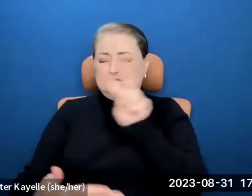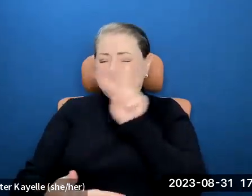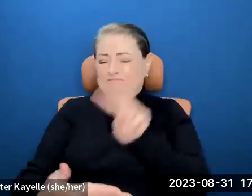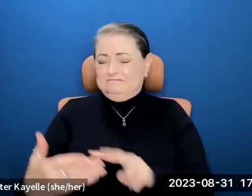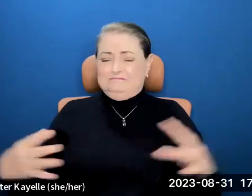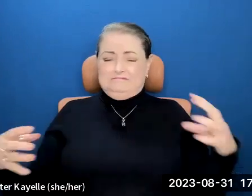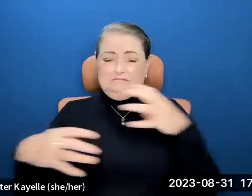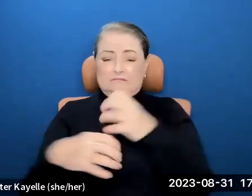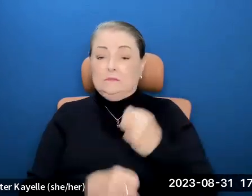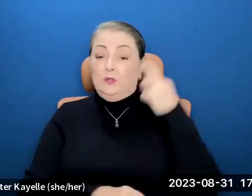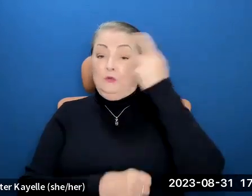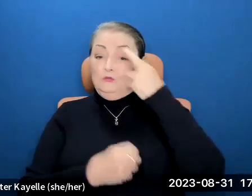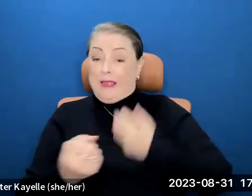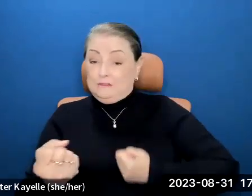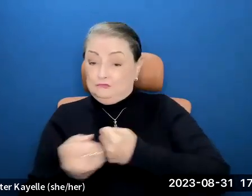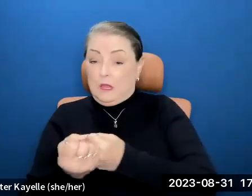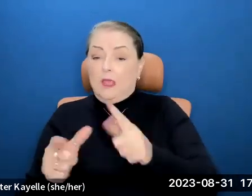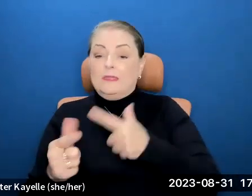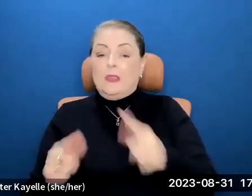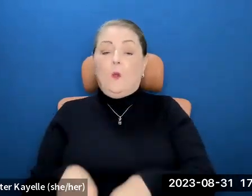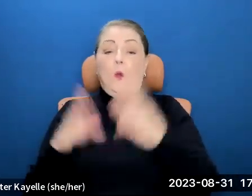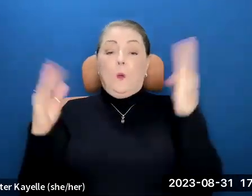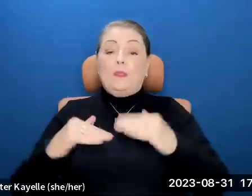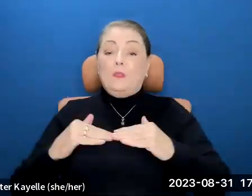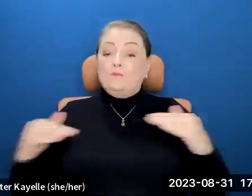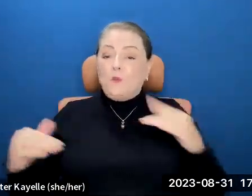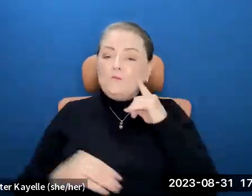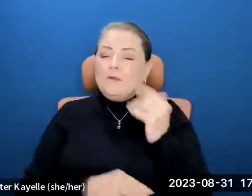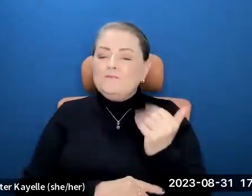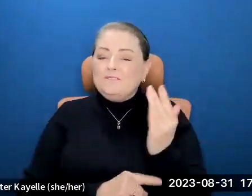rationale and then we will open the floor for about 15 minutes of feedback on the proposed